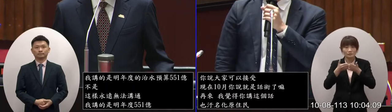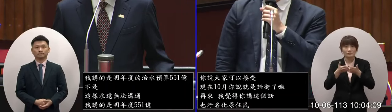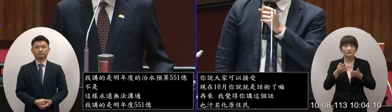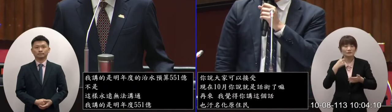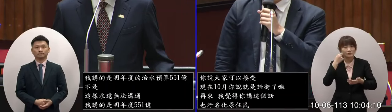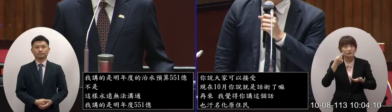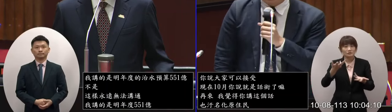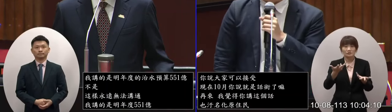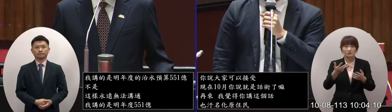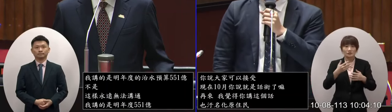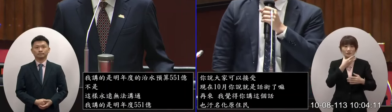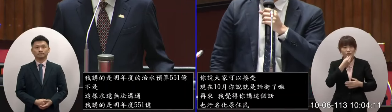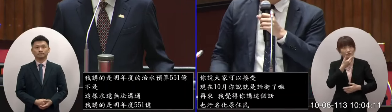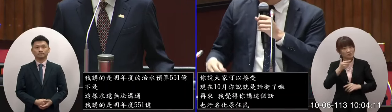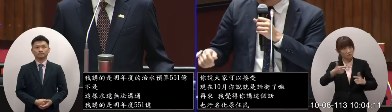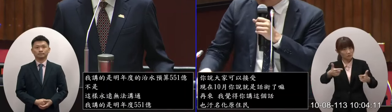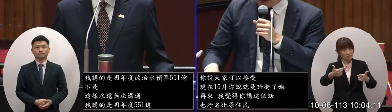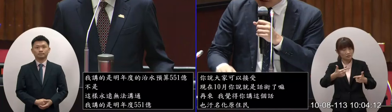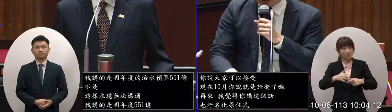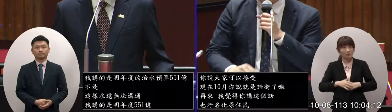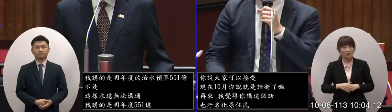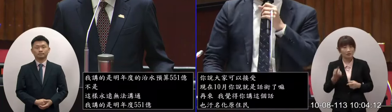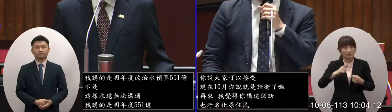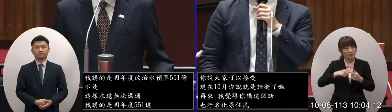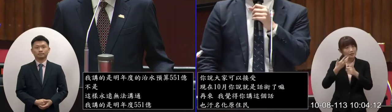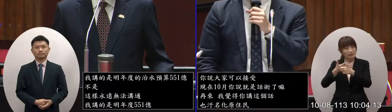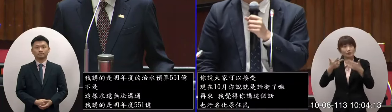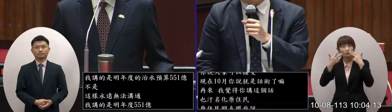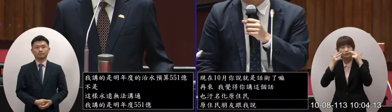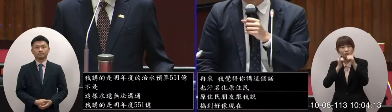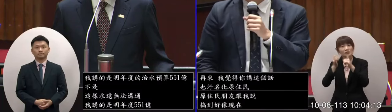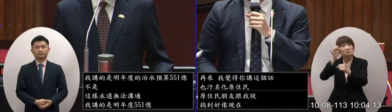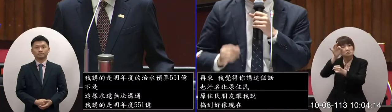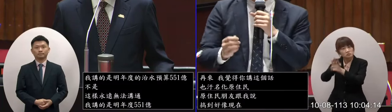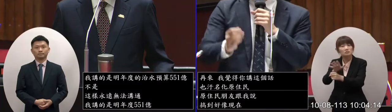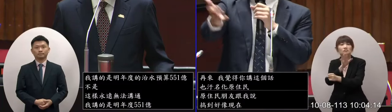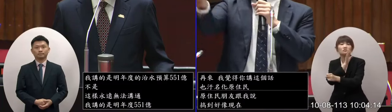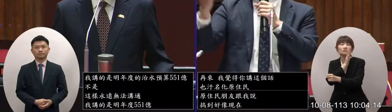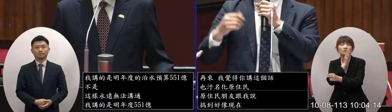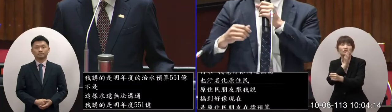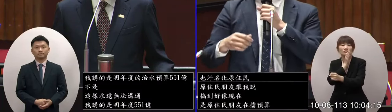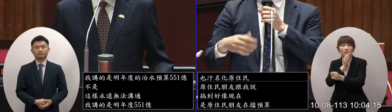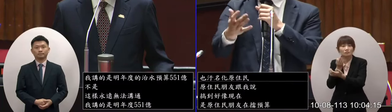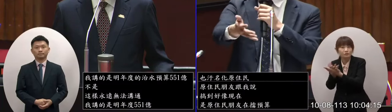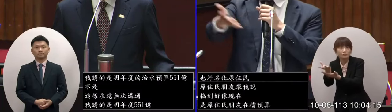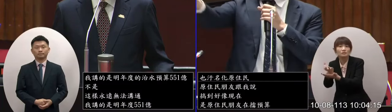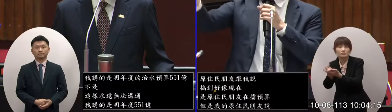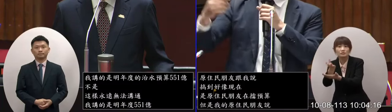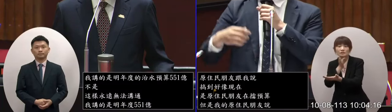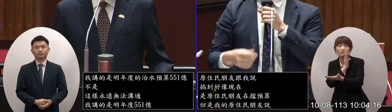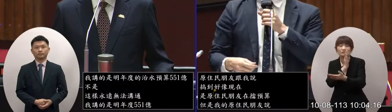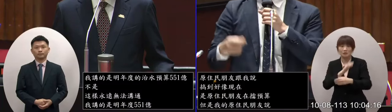it is not a welfare. This is the compensation that should be given to the indigenous people. Otherwise, if you let them use their land